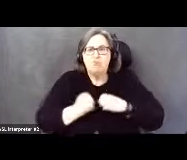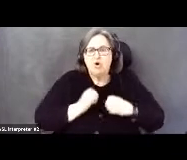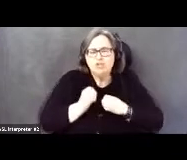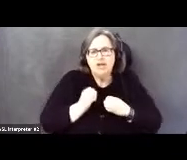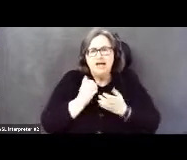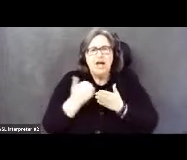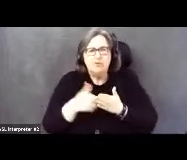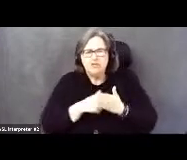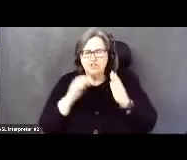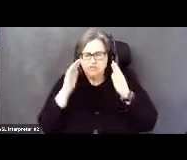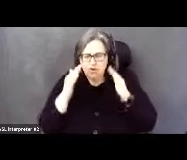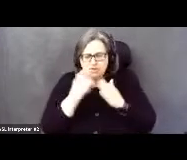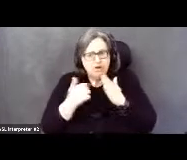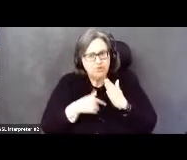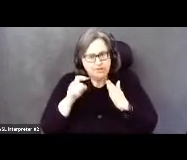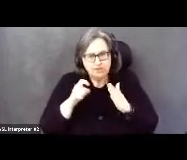what we should pay attention to according